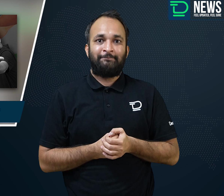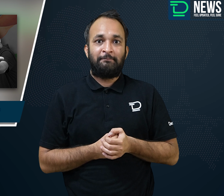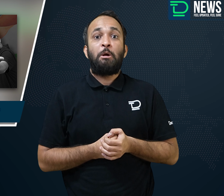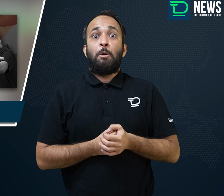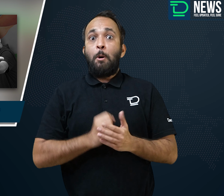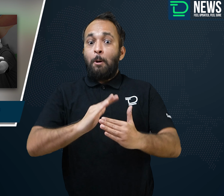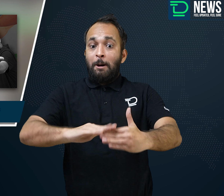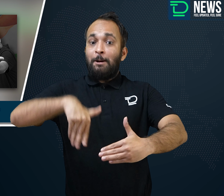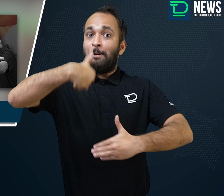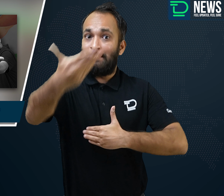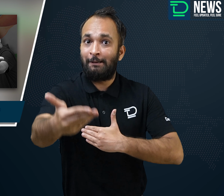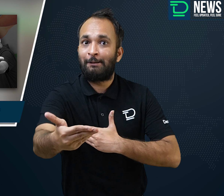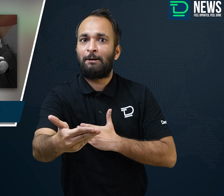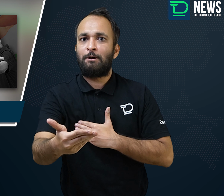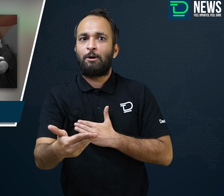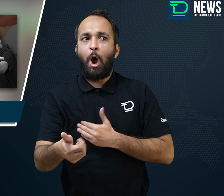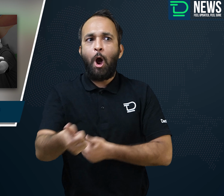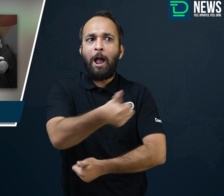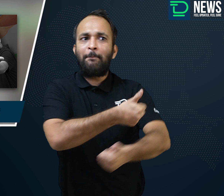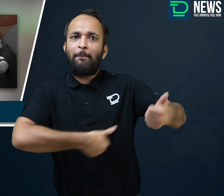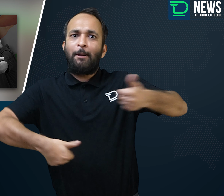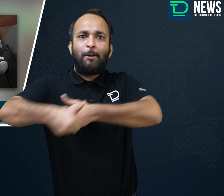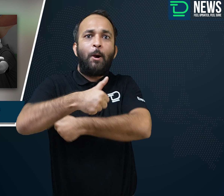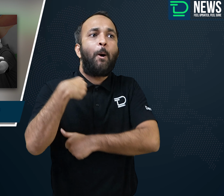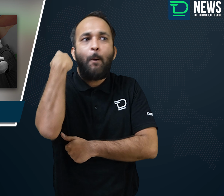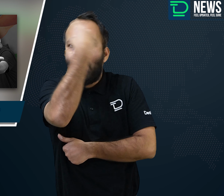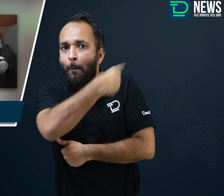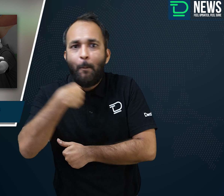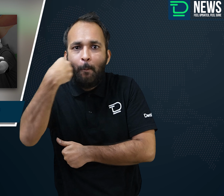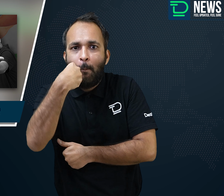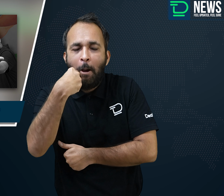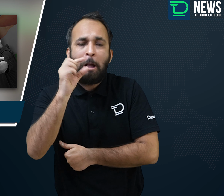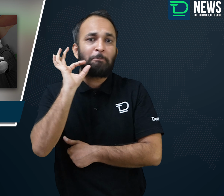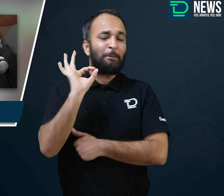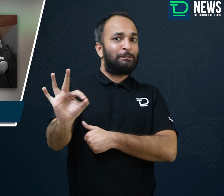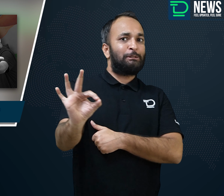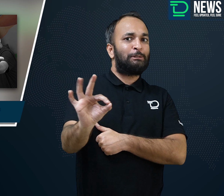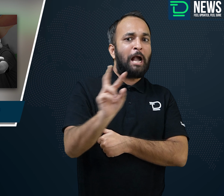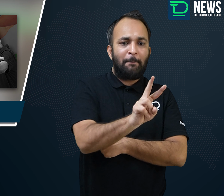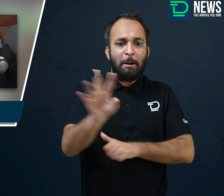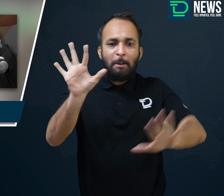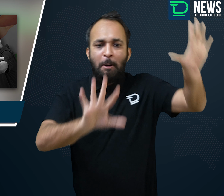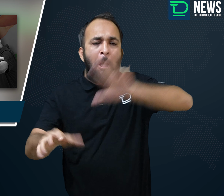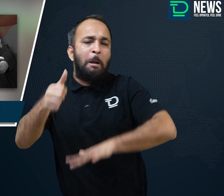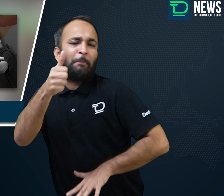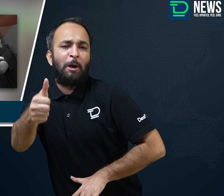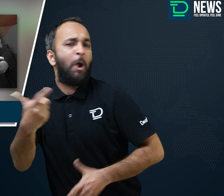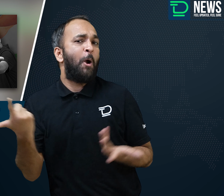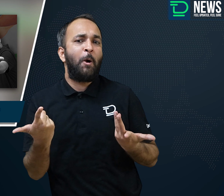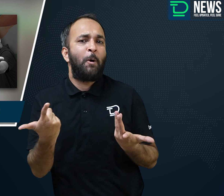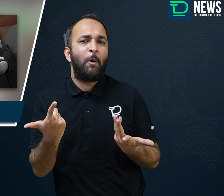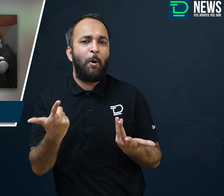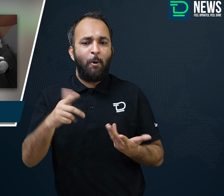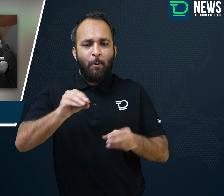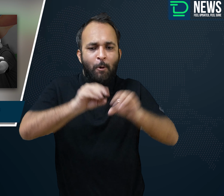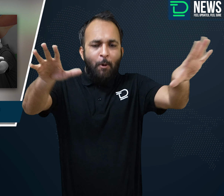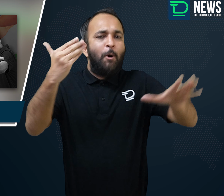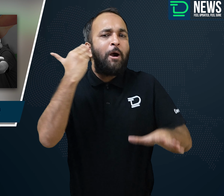Let's wait and see, who will be the winner.